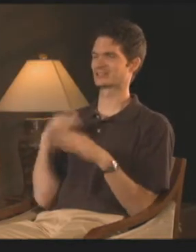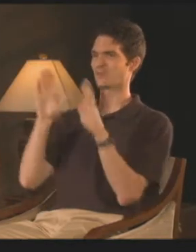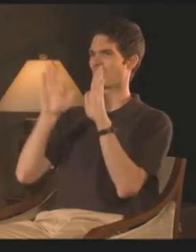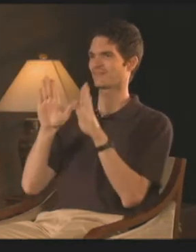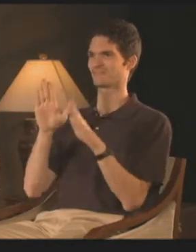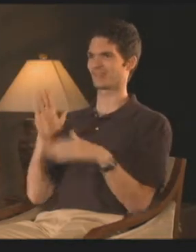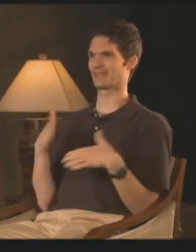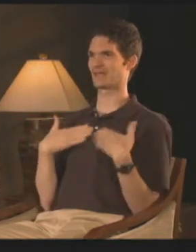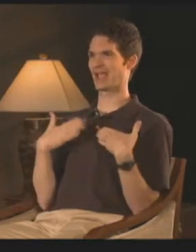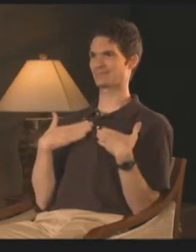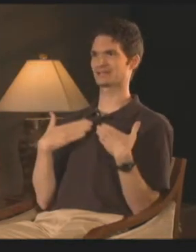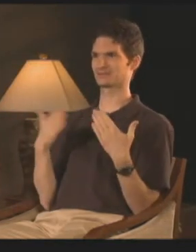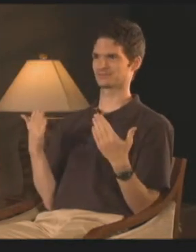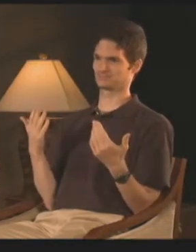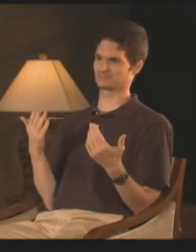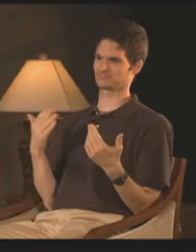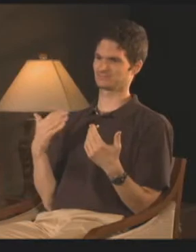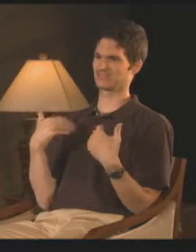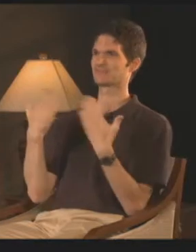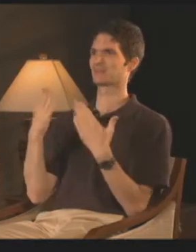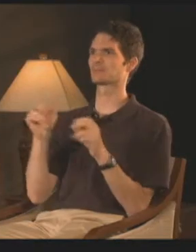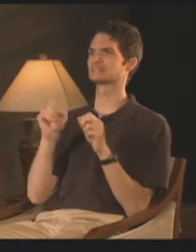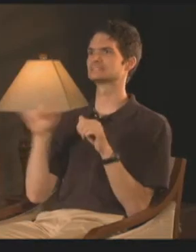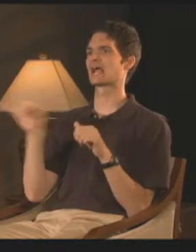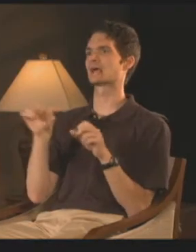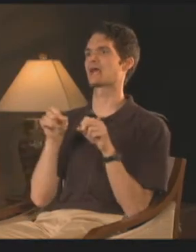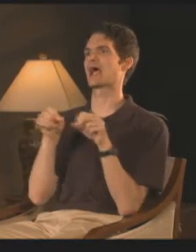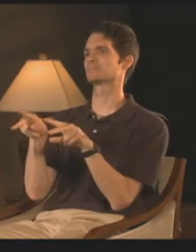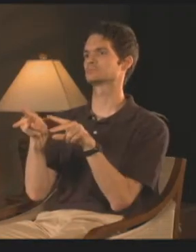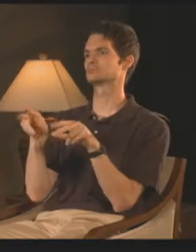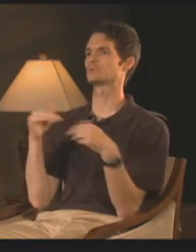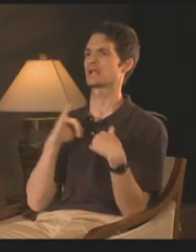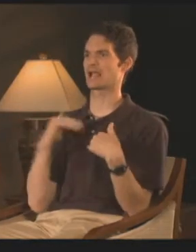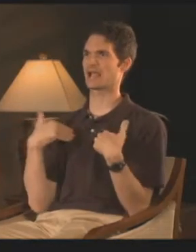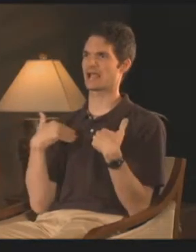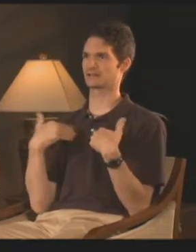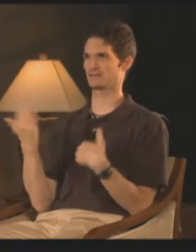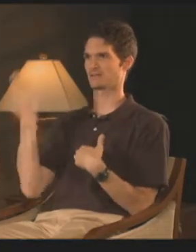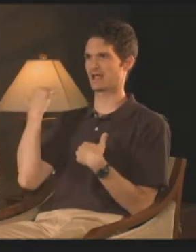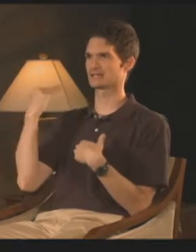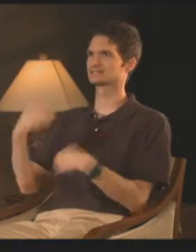I thought that that would be a wonderful opportunity and it would give me an opportunity to help other people who had